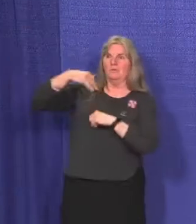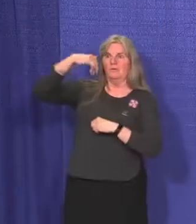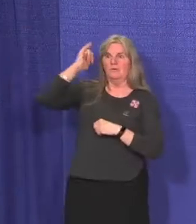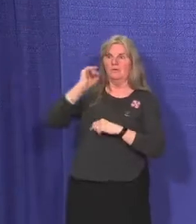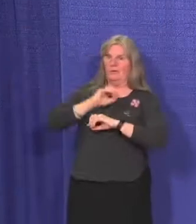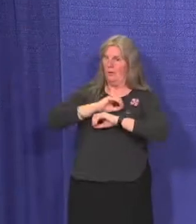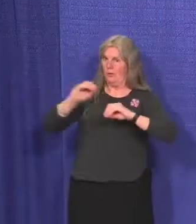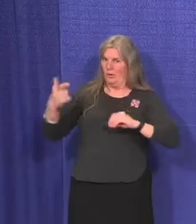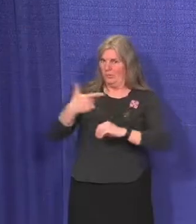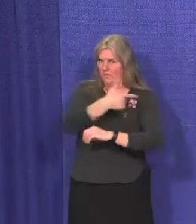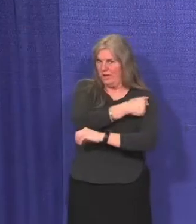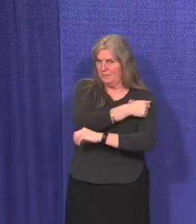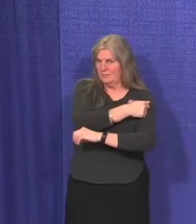If you think of some of the